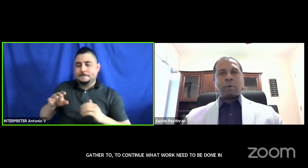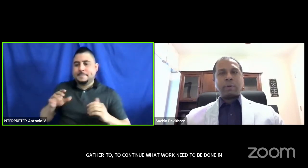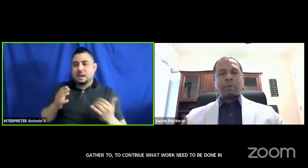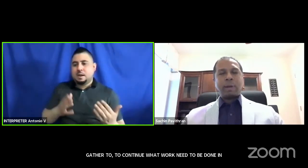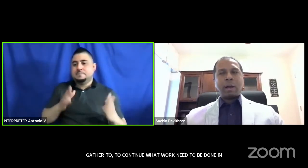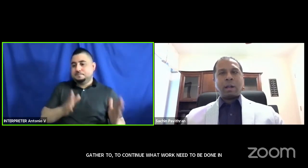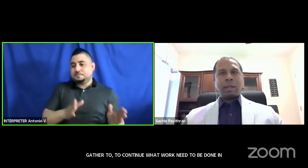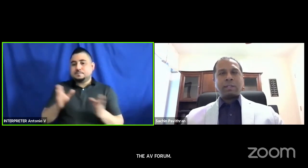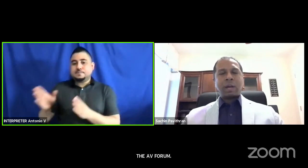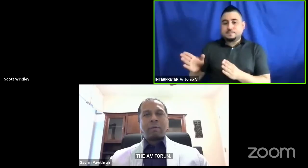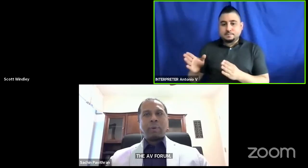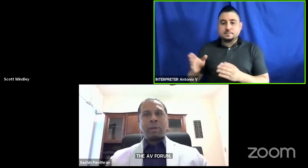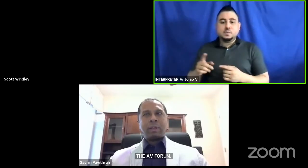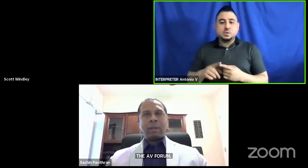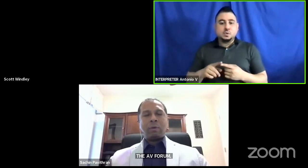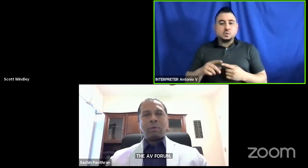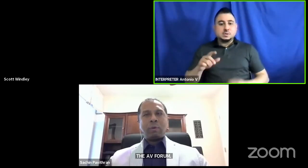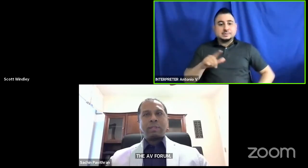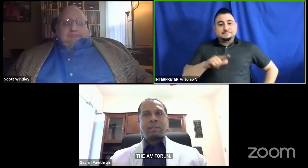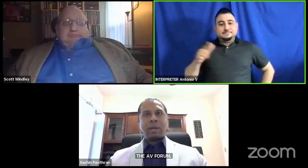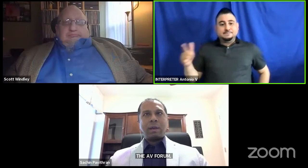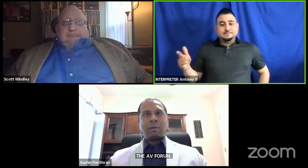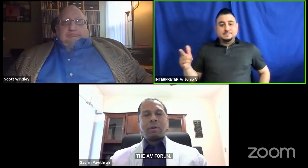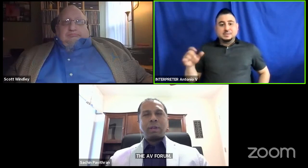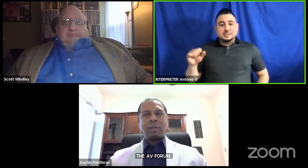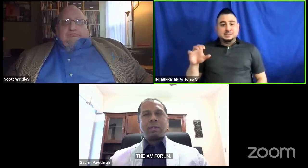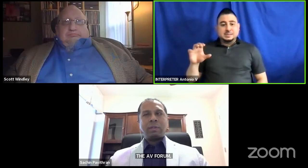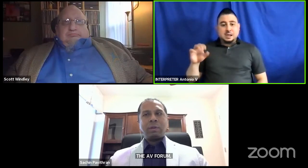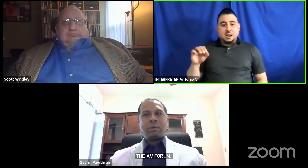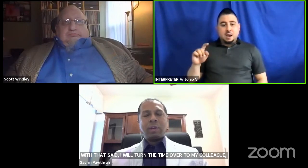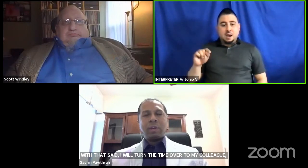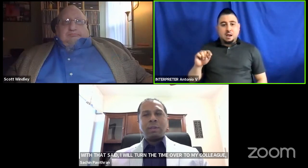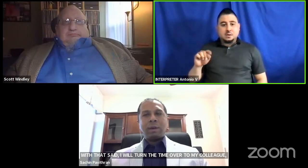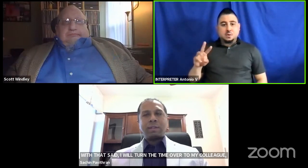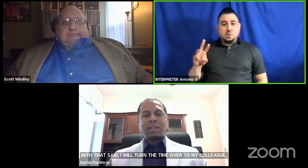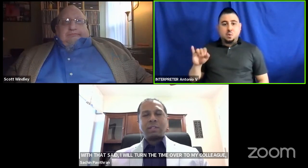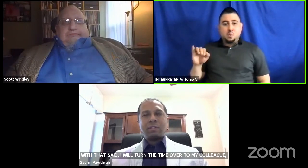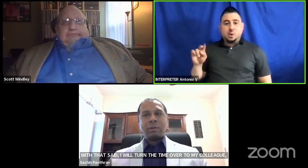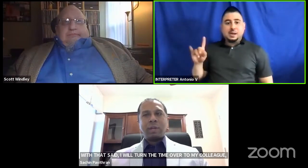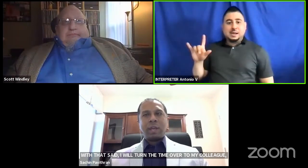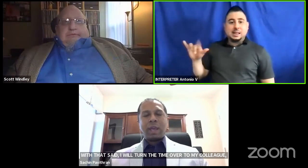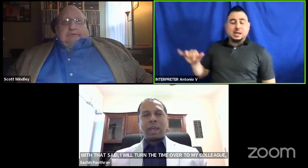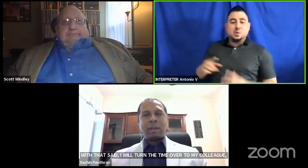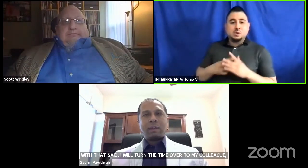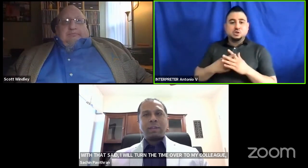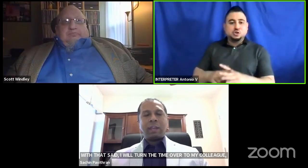over to my colleague, Scott Windley who is going to continue the session today. And thank